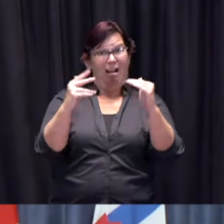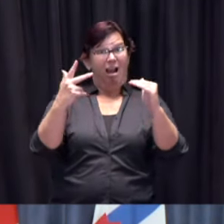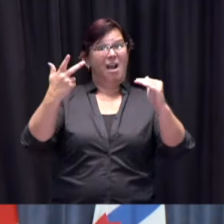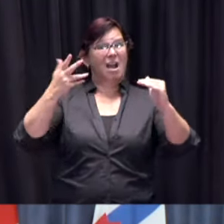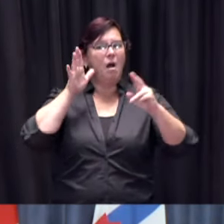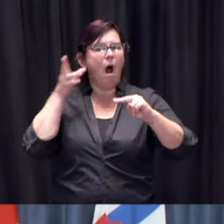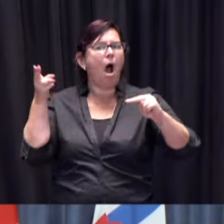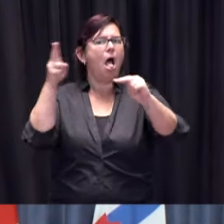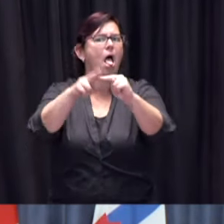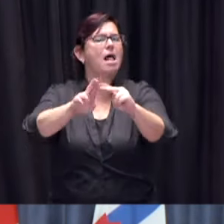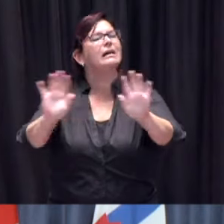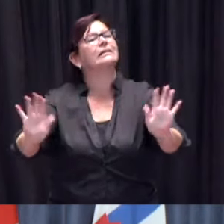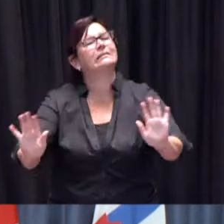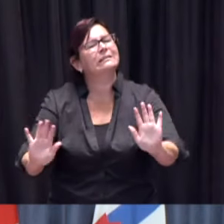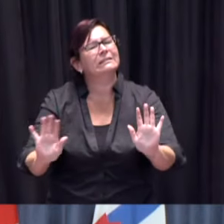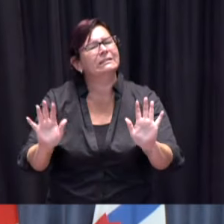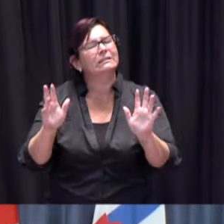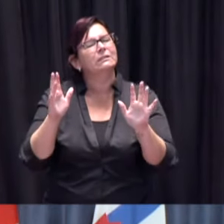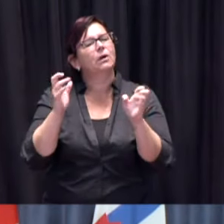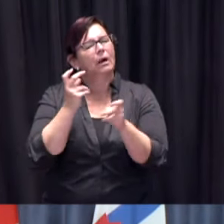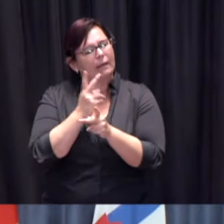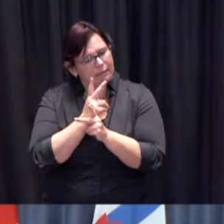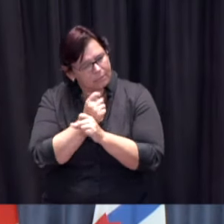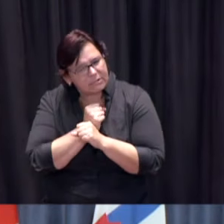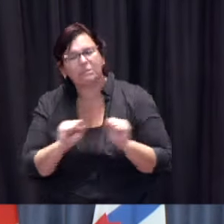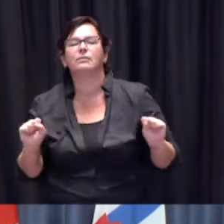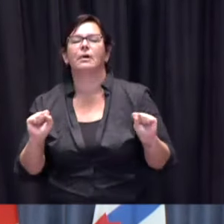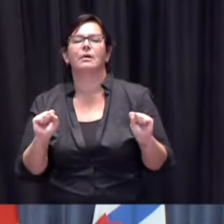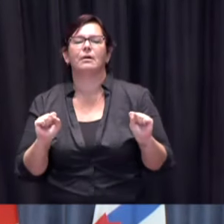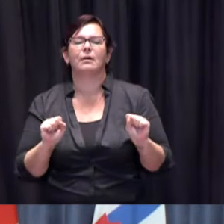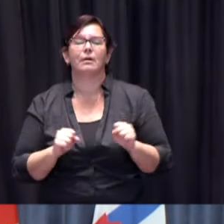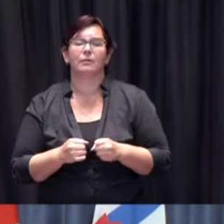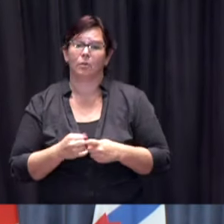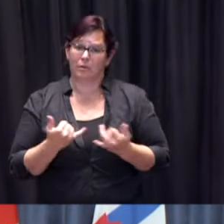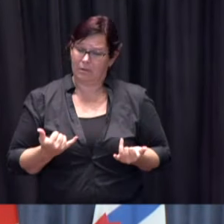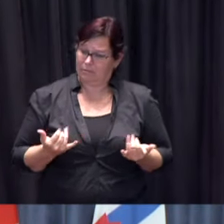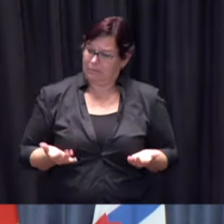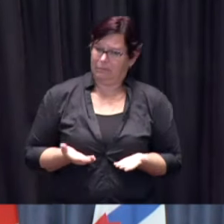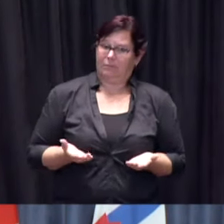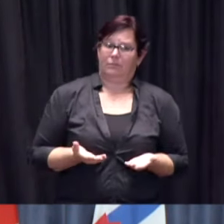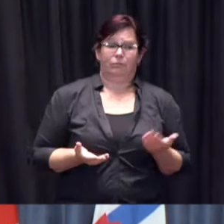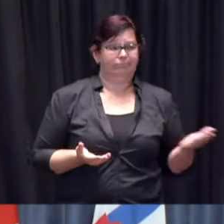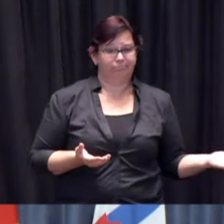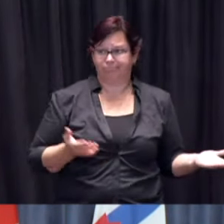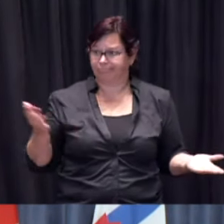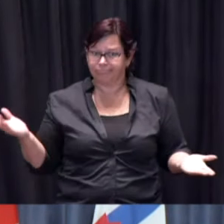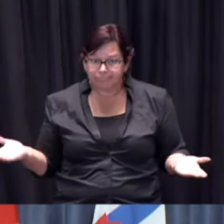And I'm delighted to be joined here today to address these some of these measures that are going to be in front of city council with you